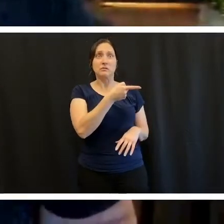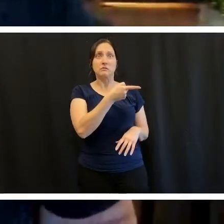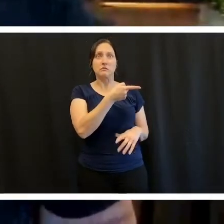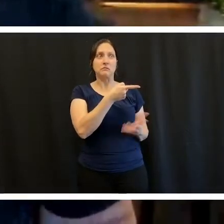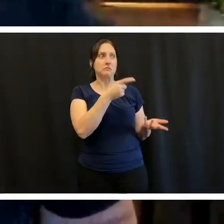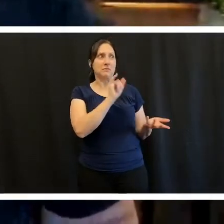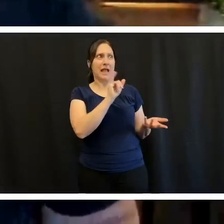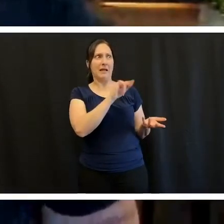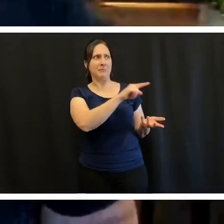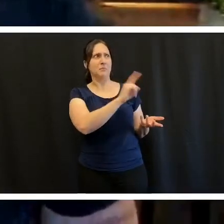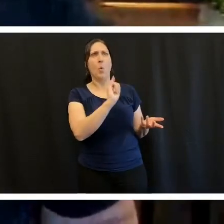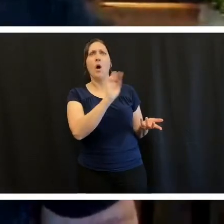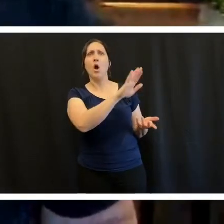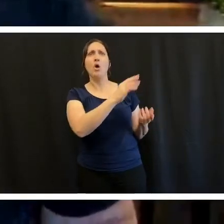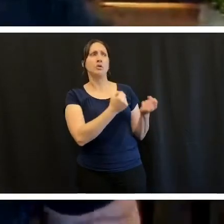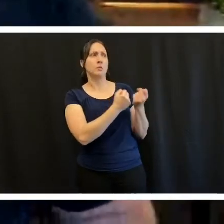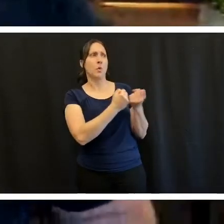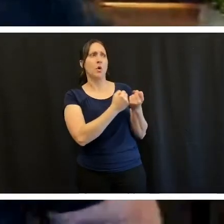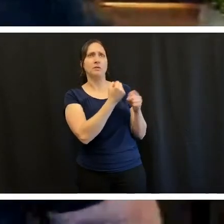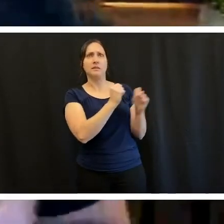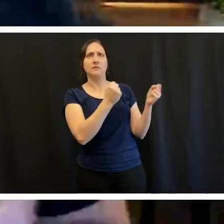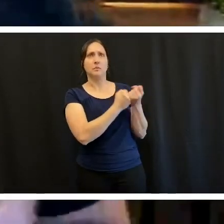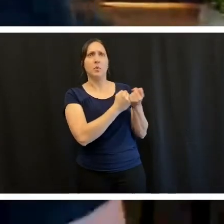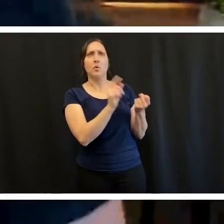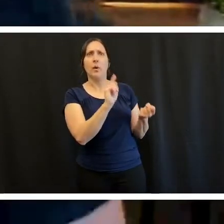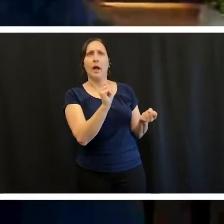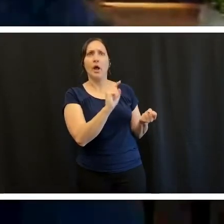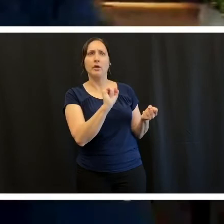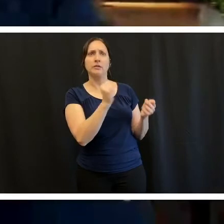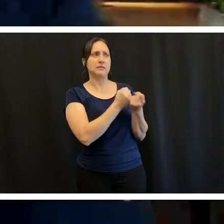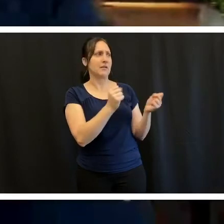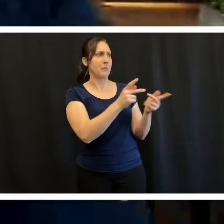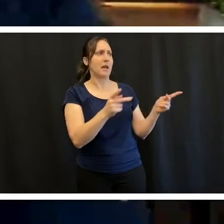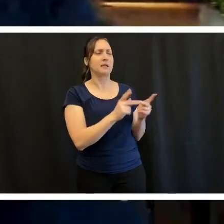And it's something that schools really